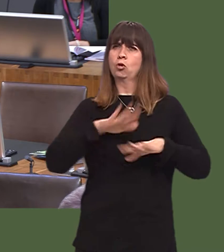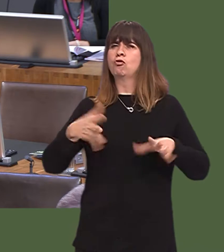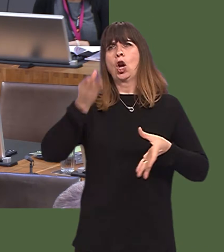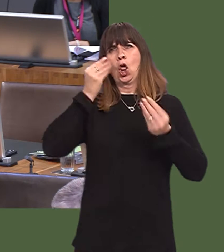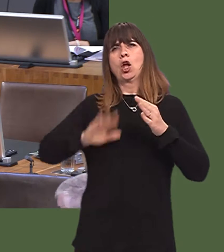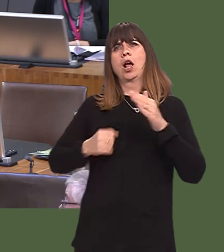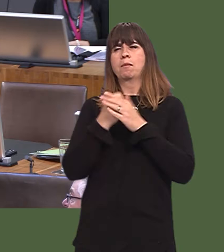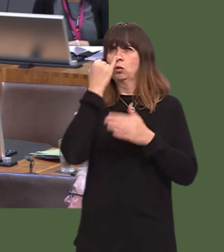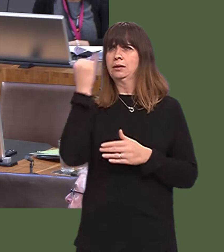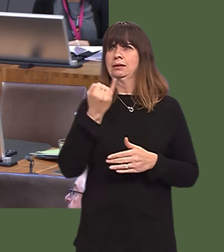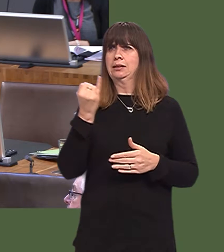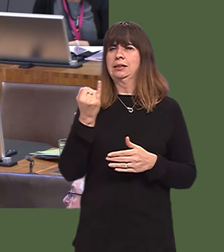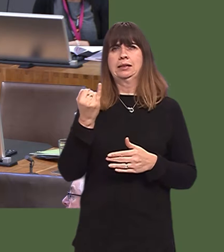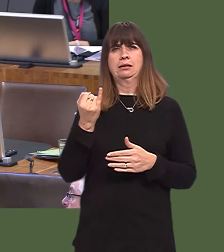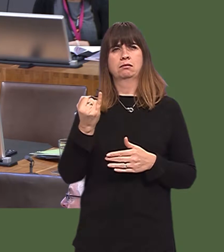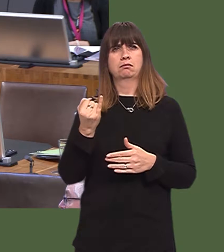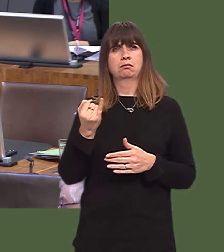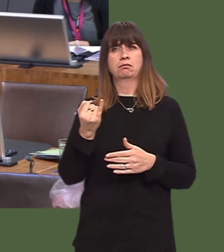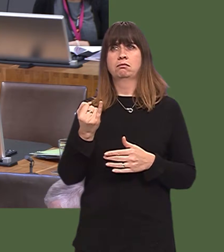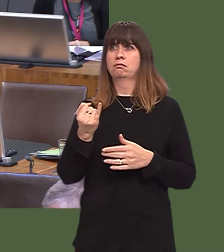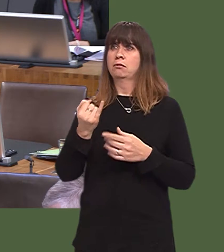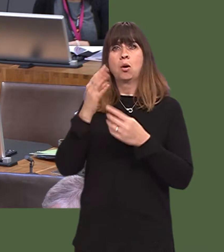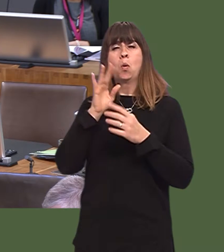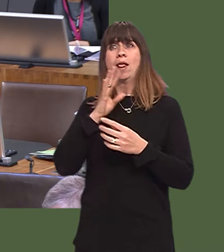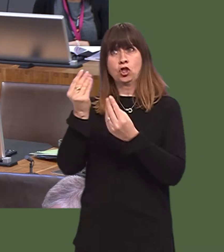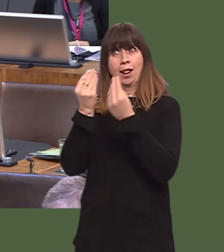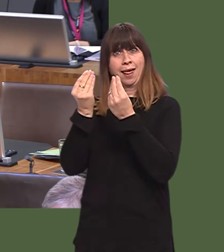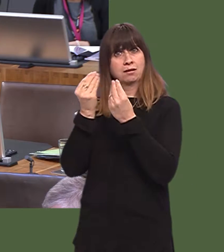There are issues about the way in which Welsh is being taught in English-medium schools, particularly through the short course.